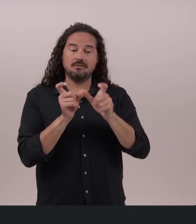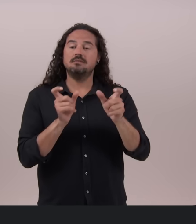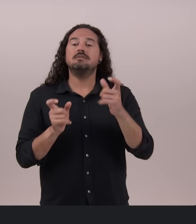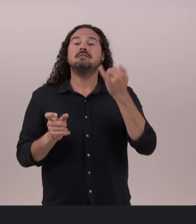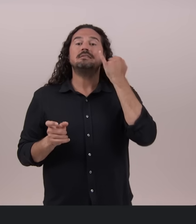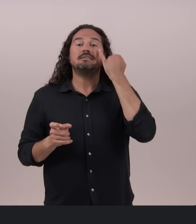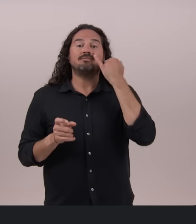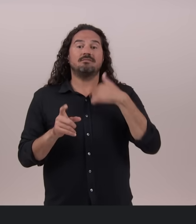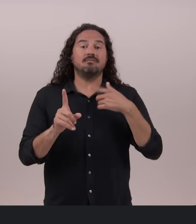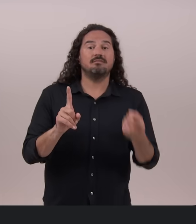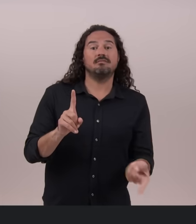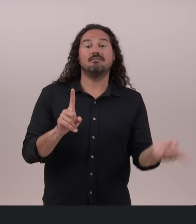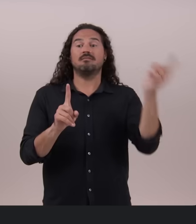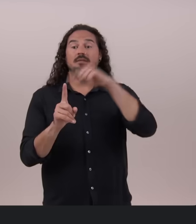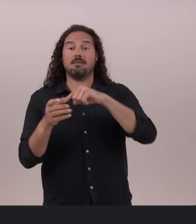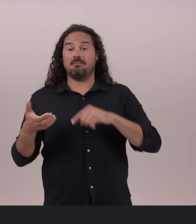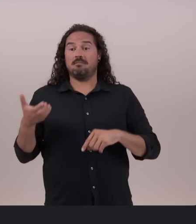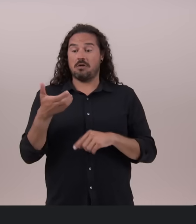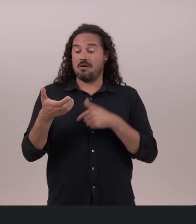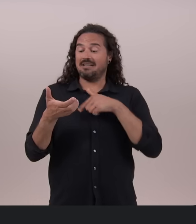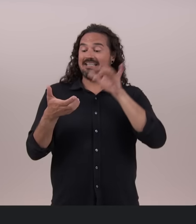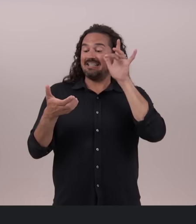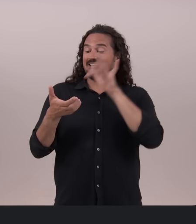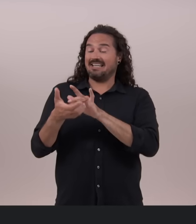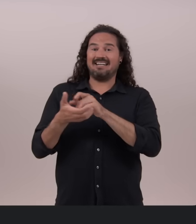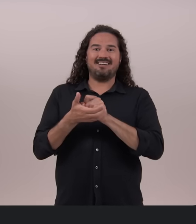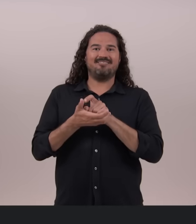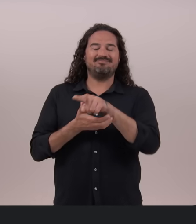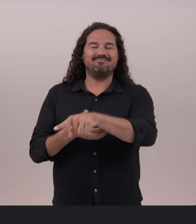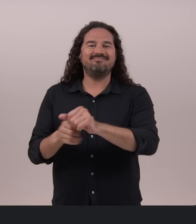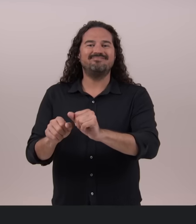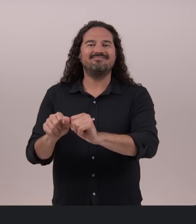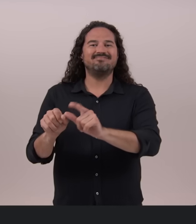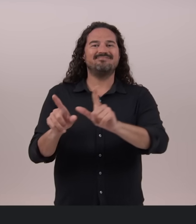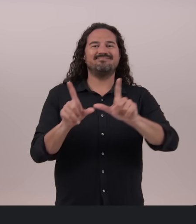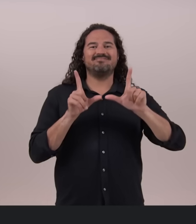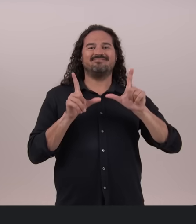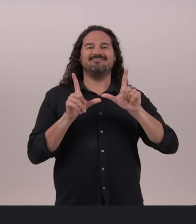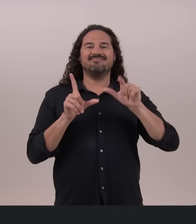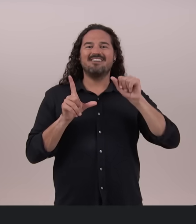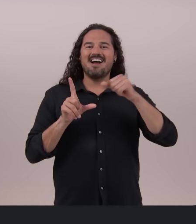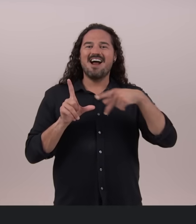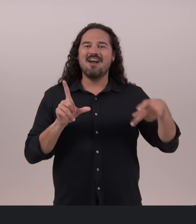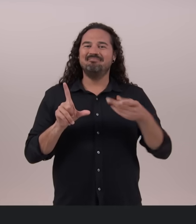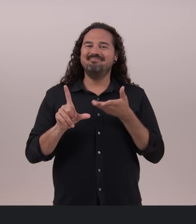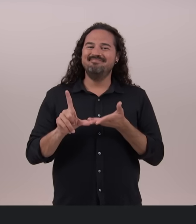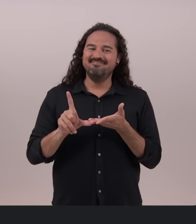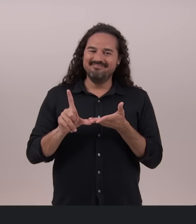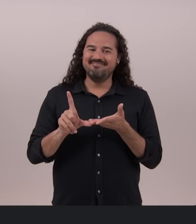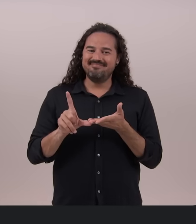and click on that action in the e-mail, it goes to the personalized trip right in the app. Are all PM's like that? Or just me.